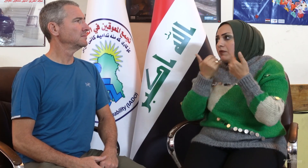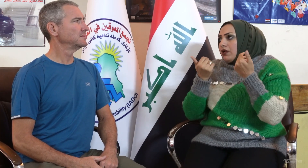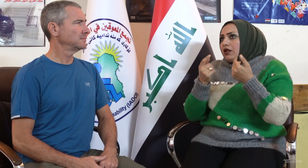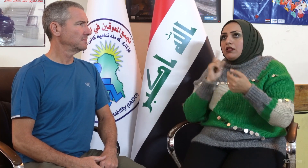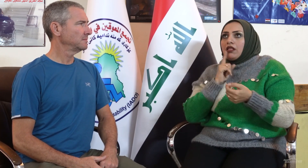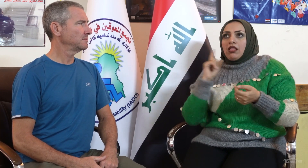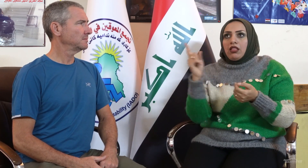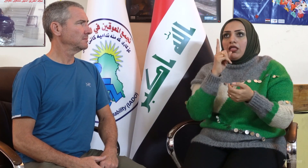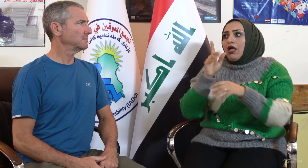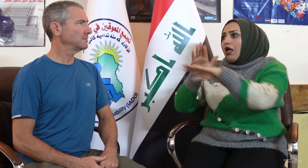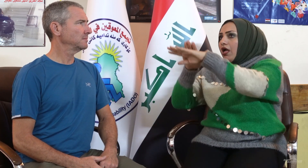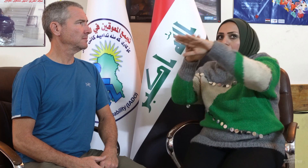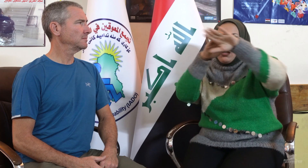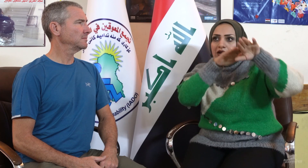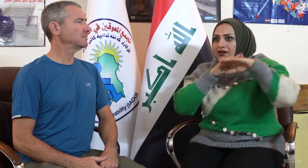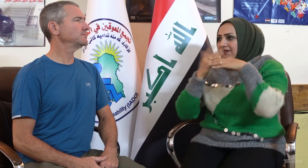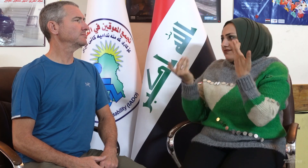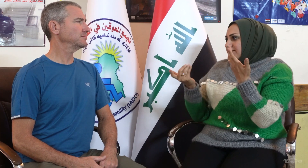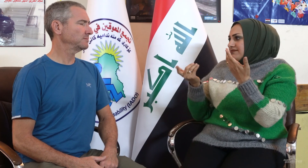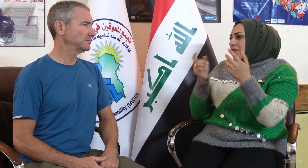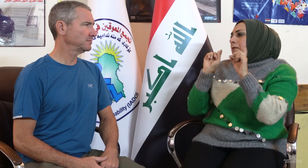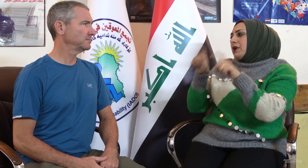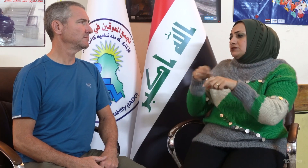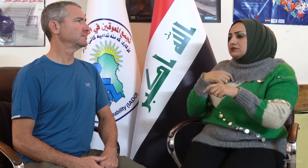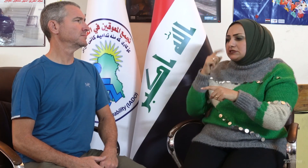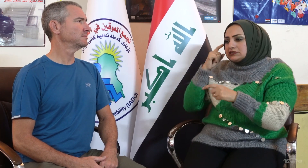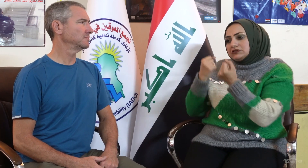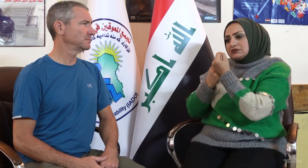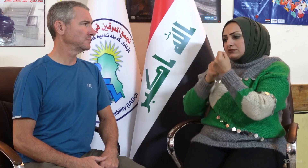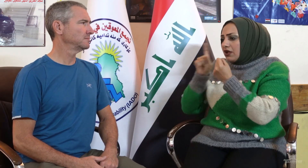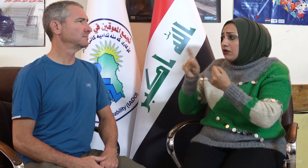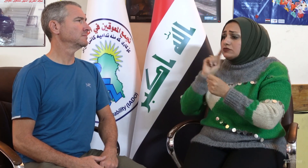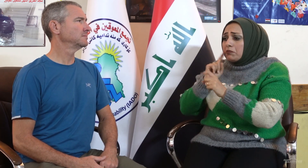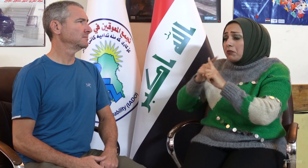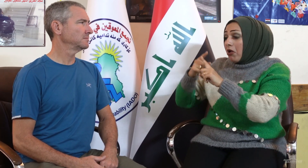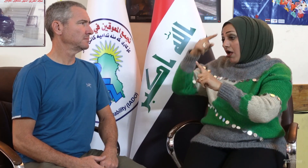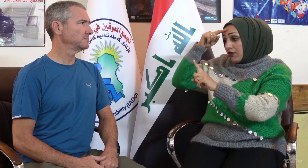We must keep increasing Deaf awareness,